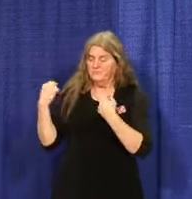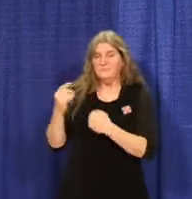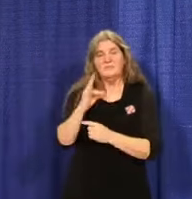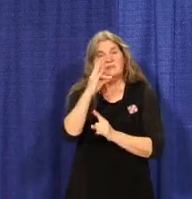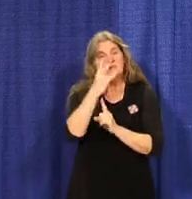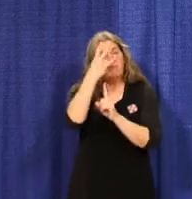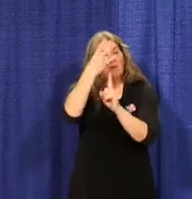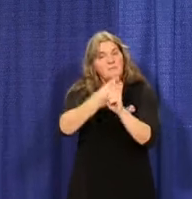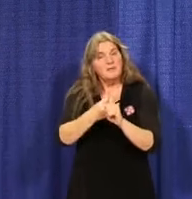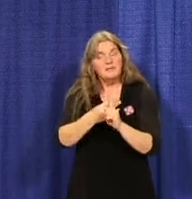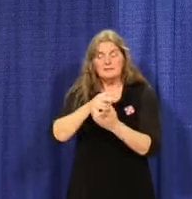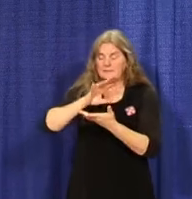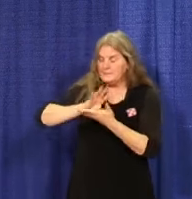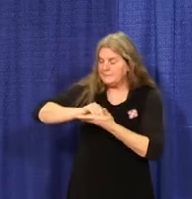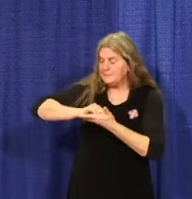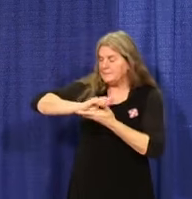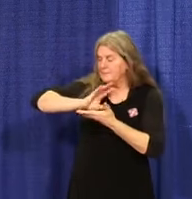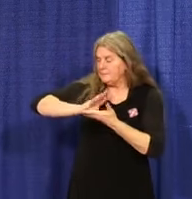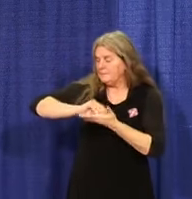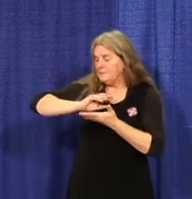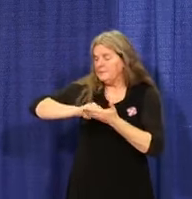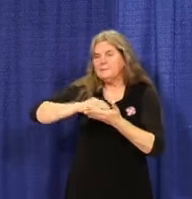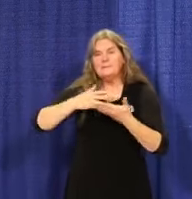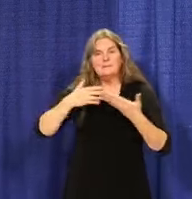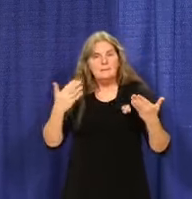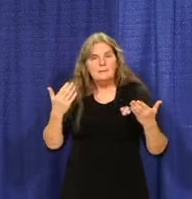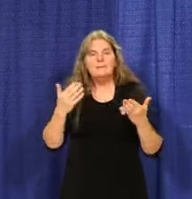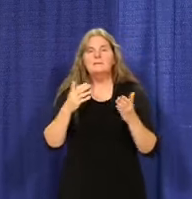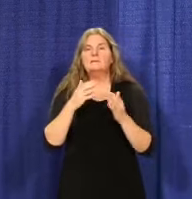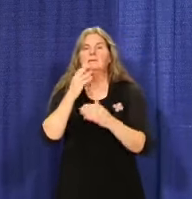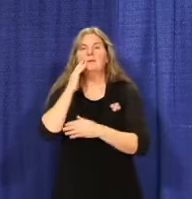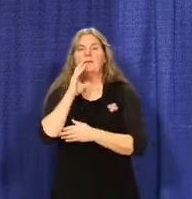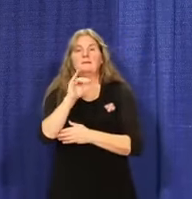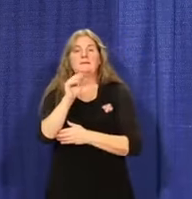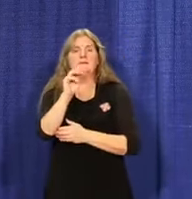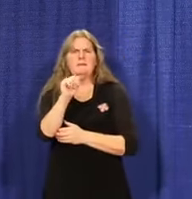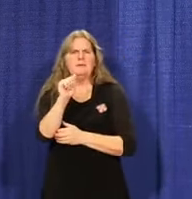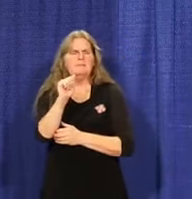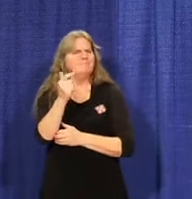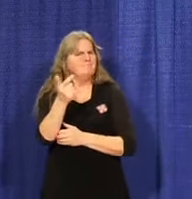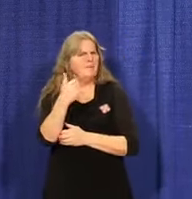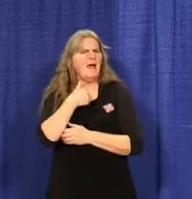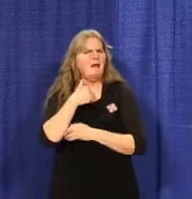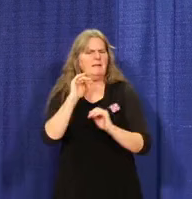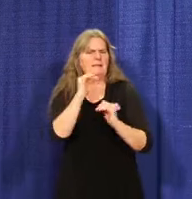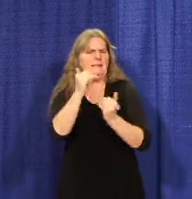limitations of the civil emergency measures act. We believe it is important to